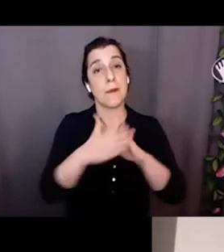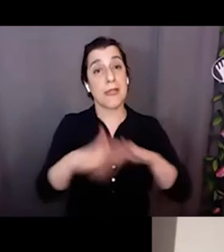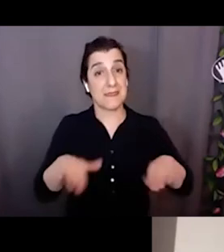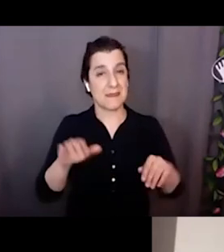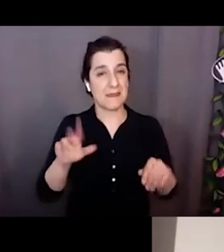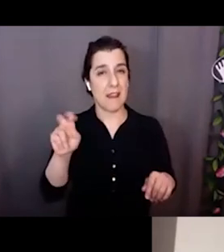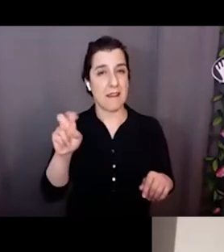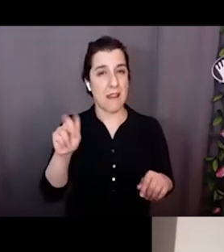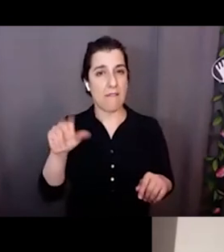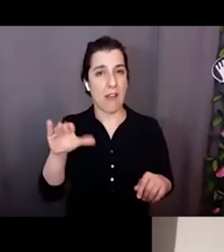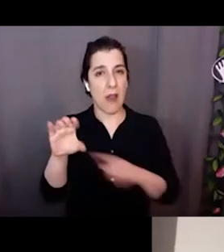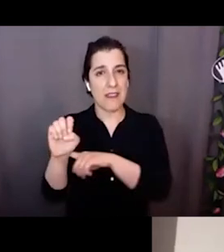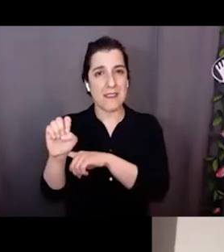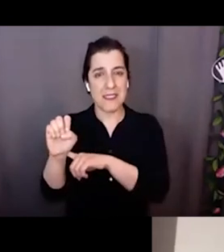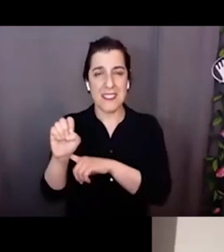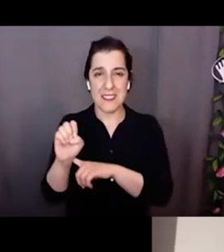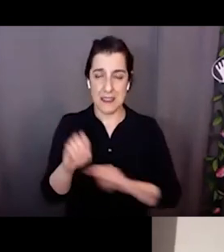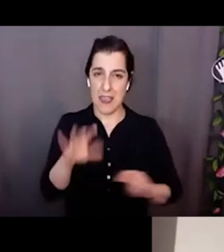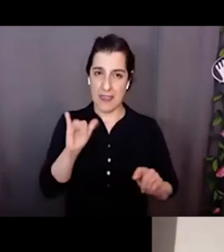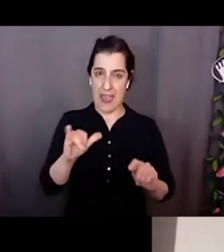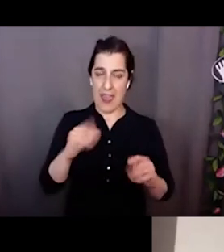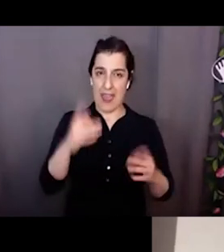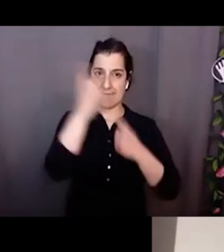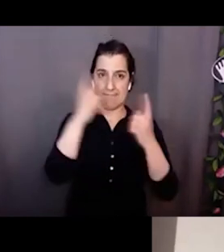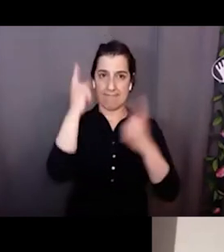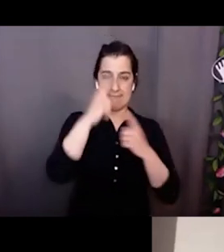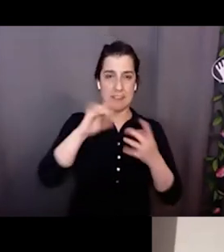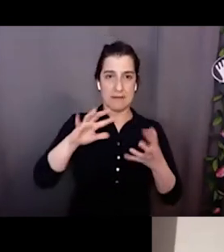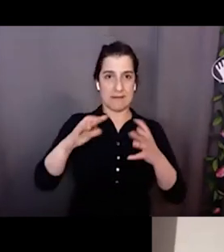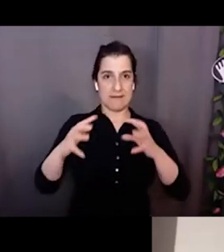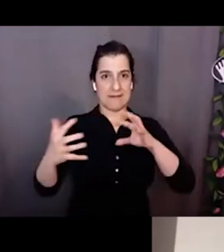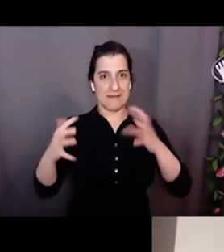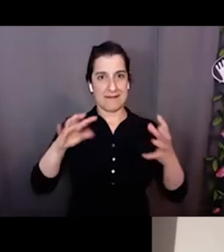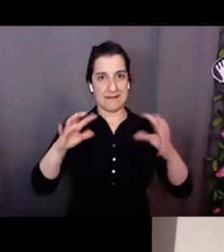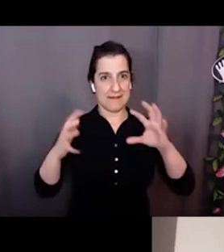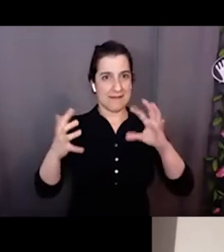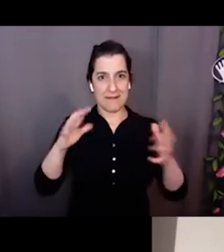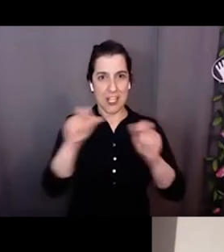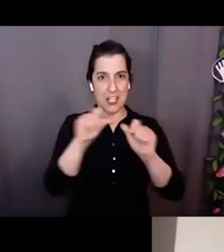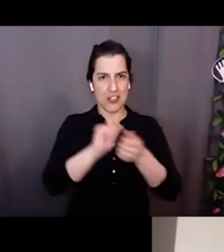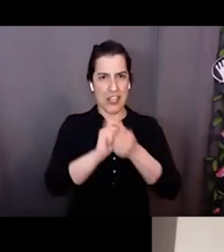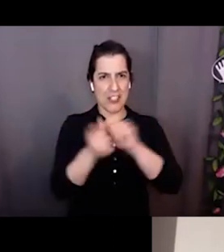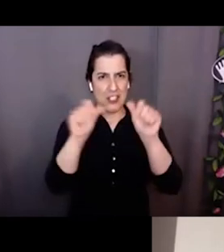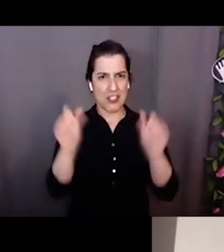every day because the priorities are also changing with our lives. And I'm in a government facility with um,